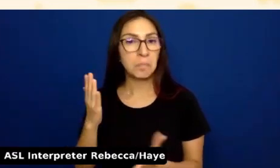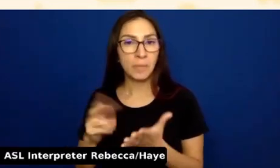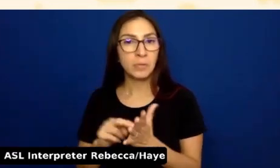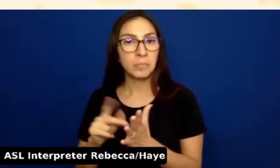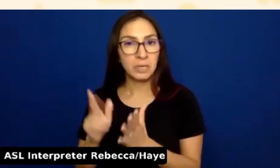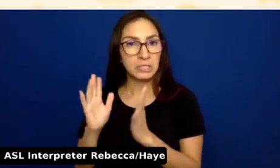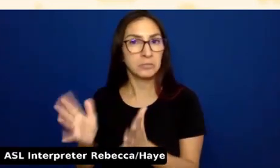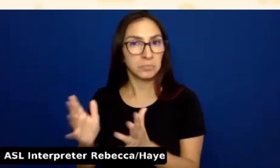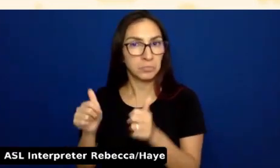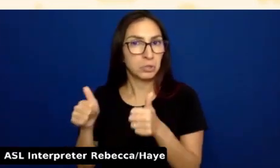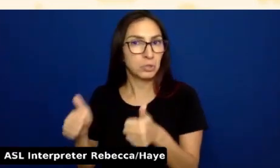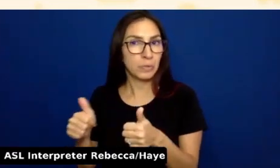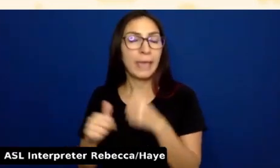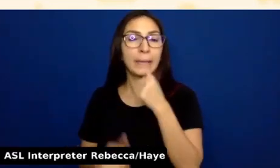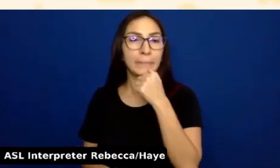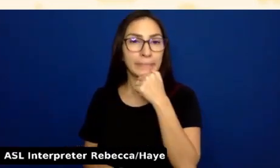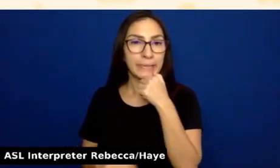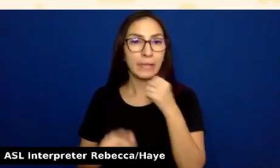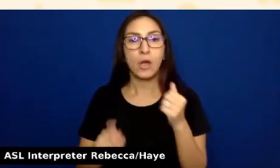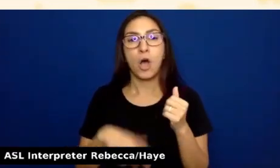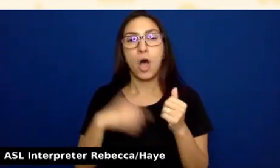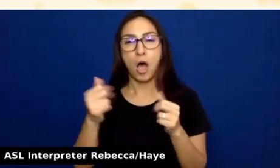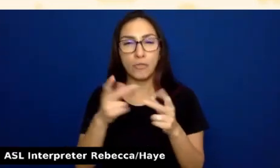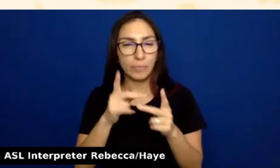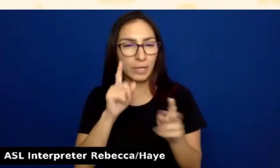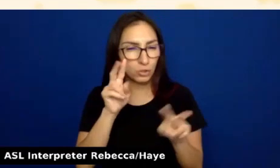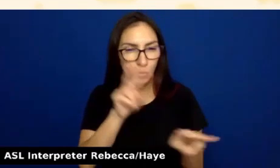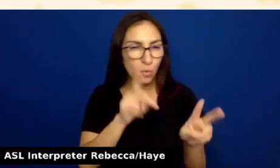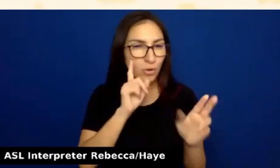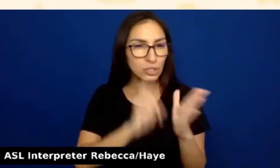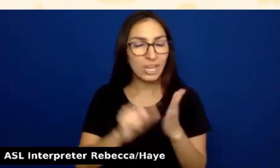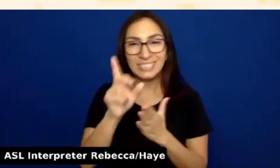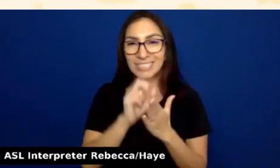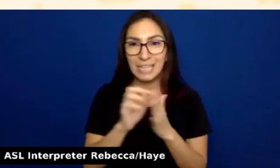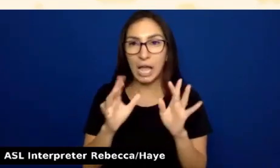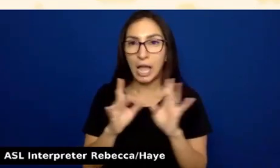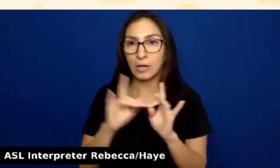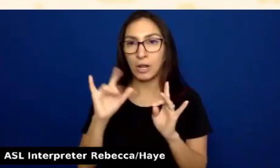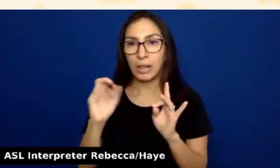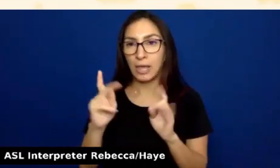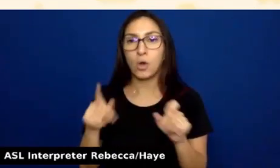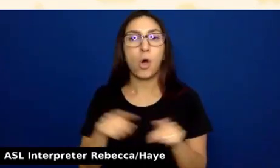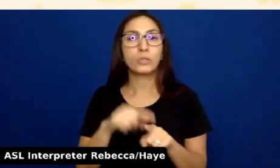The other place to check is the designer links, and those are also not using target blank. So that's fine.